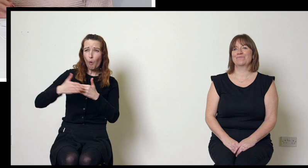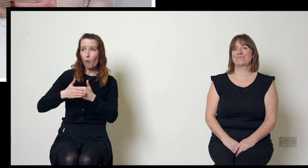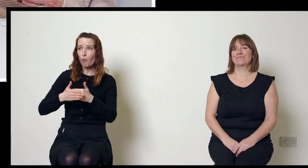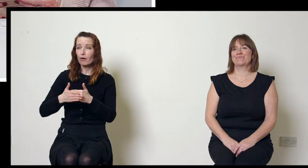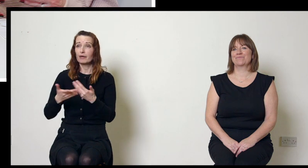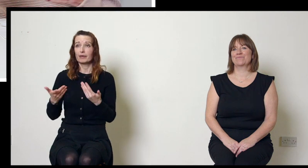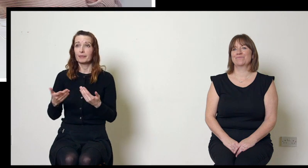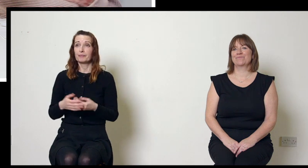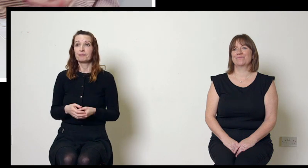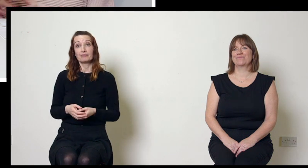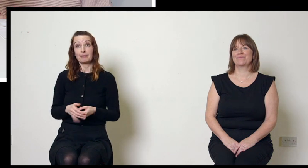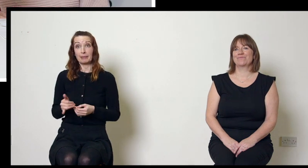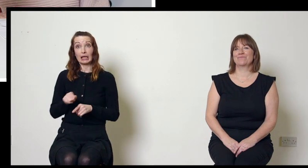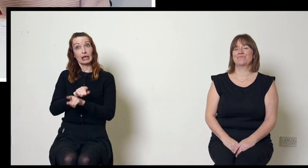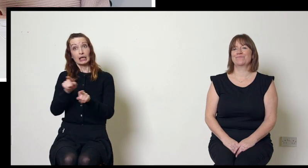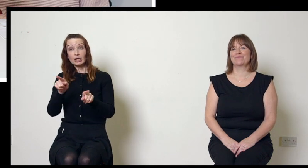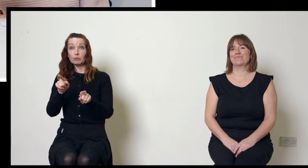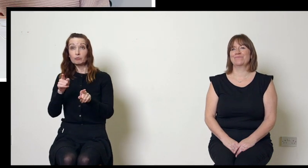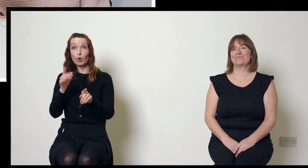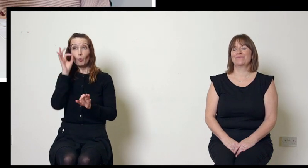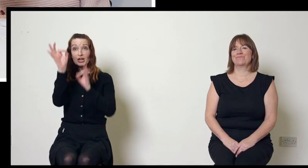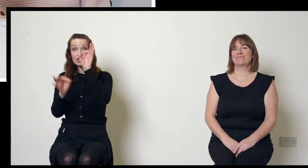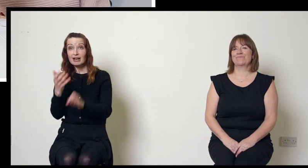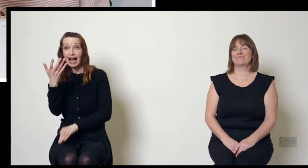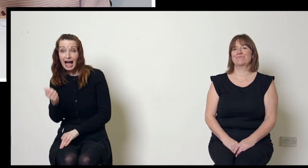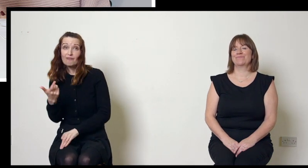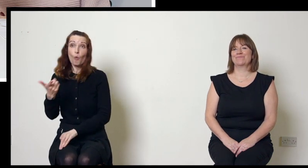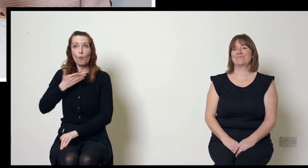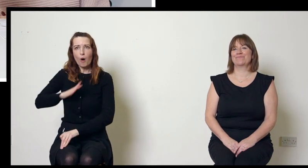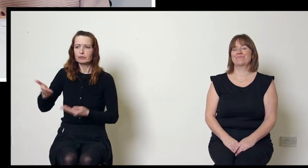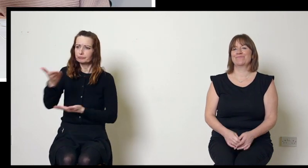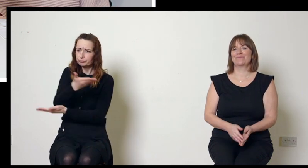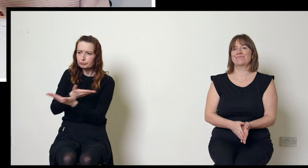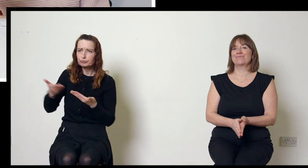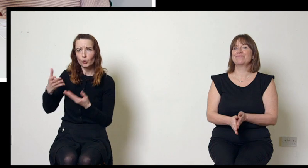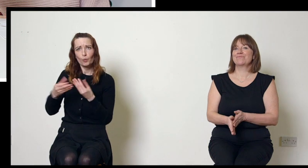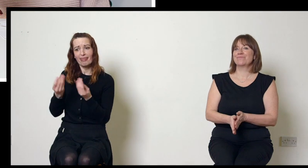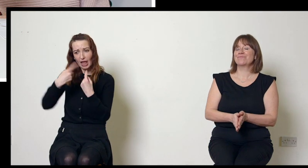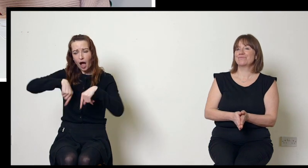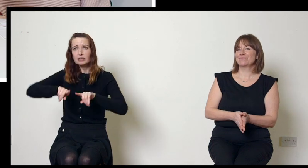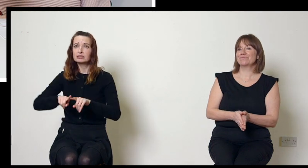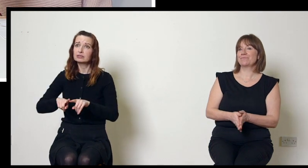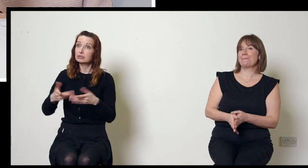And If anyone's got any questions or just want to chat to us a bit more about that, can they do that?